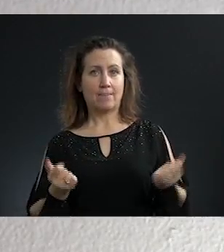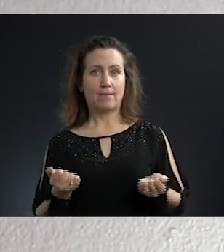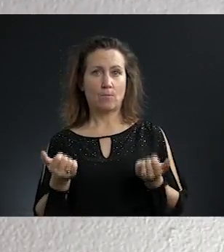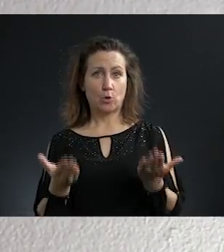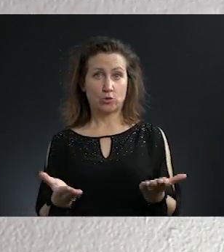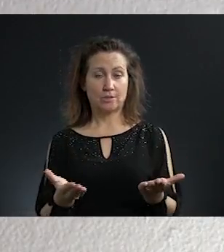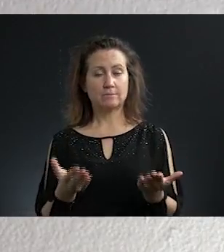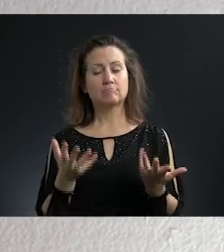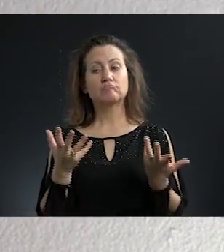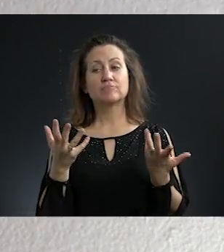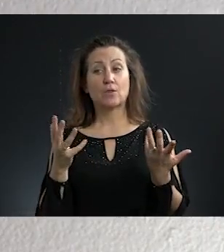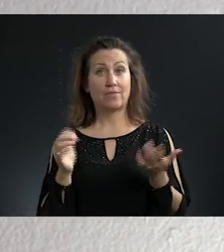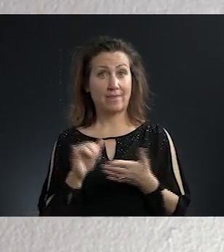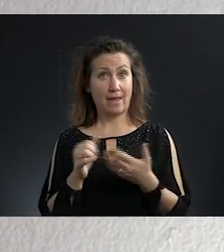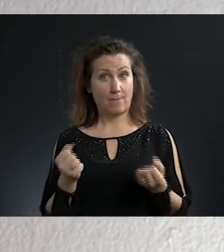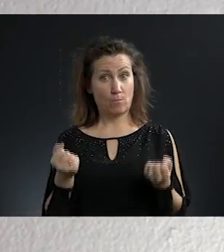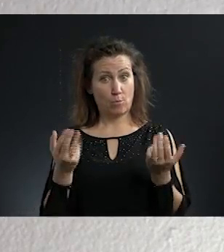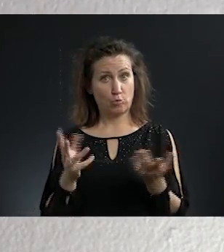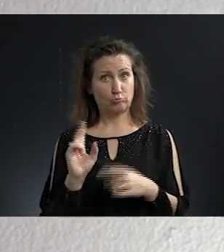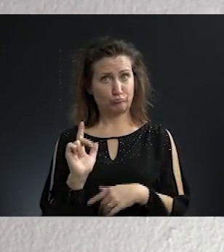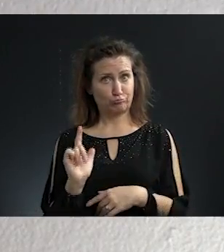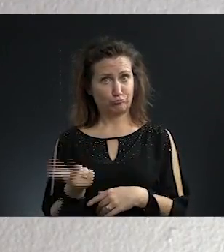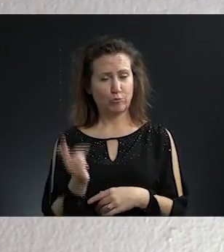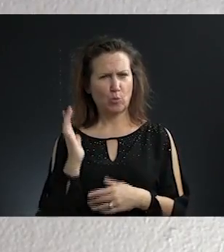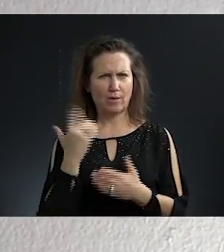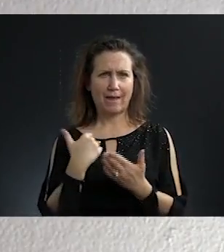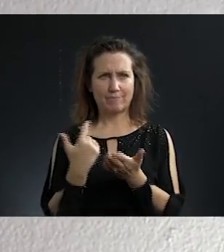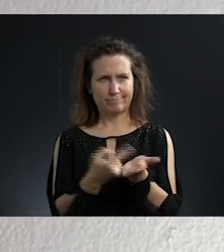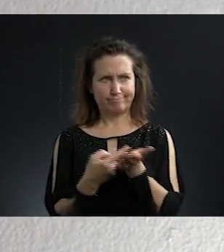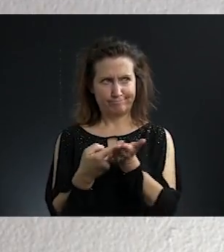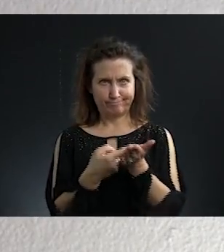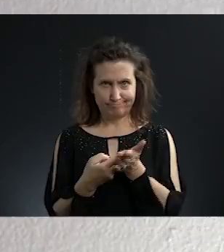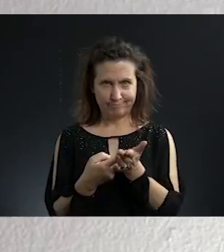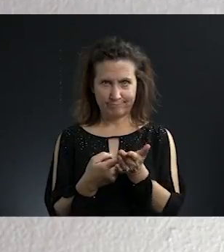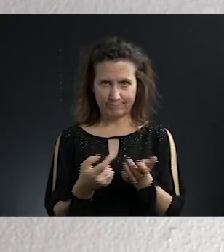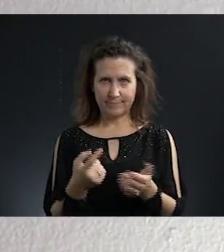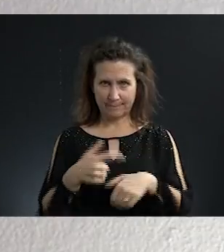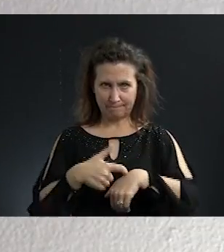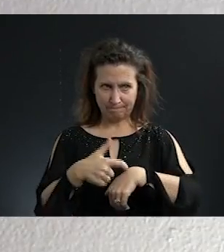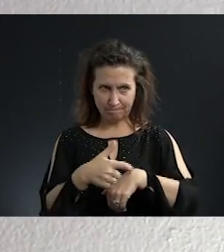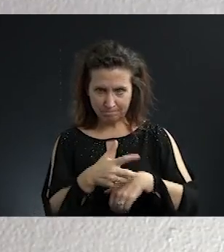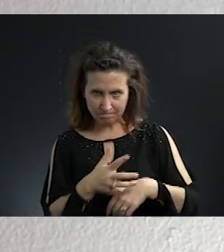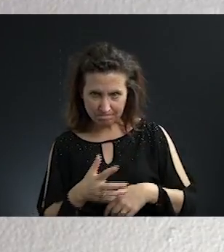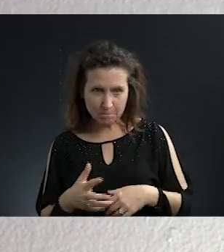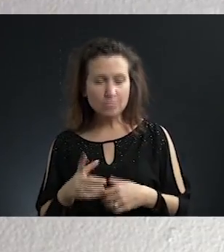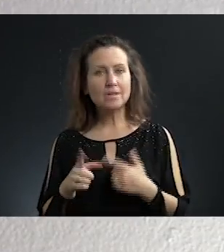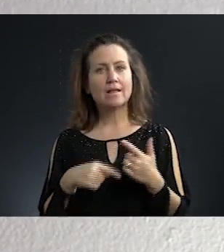After the motion has been seconded there will be discussion offered then at this point there will be a vote